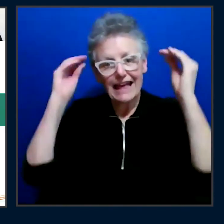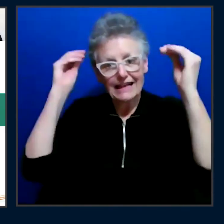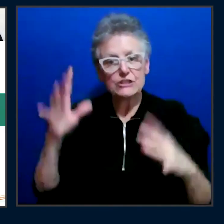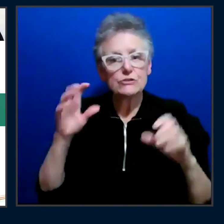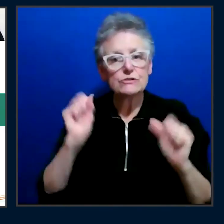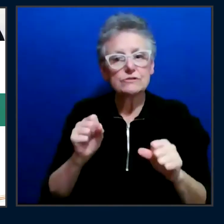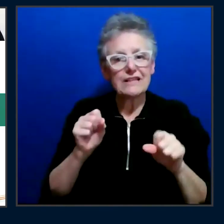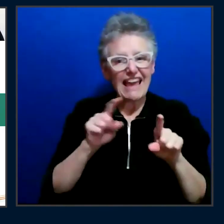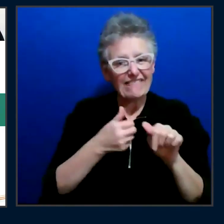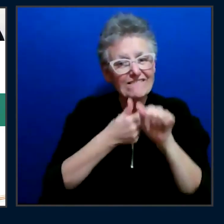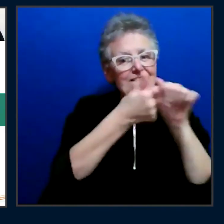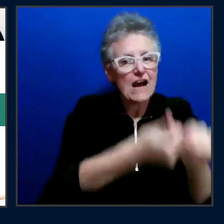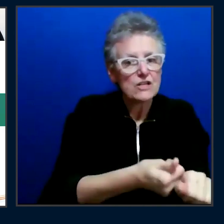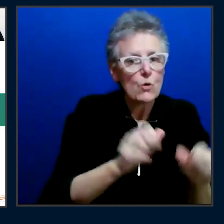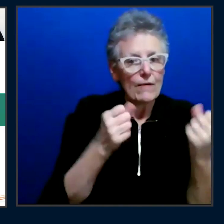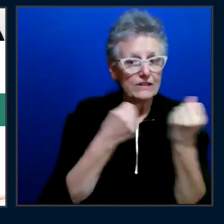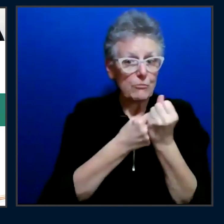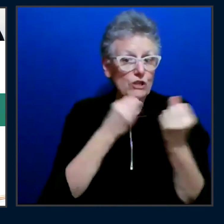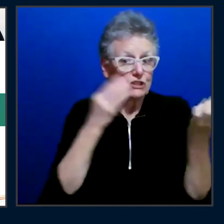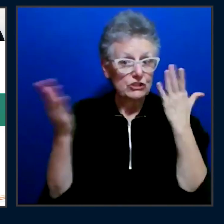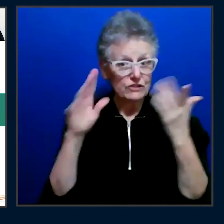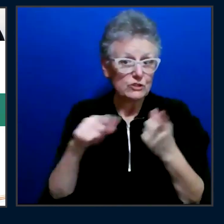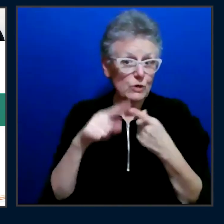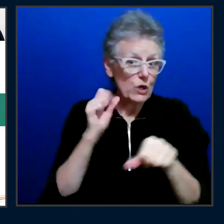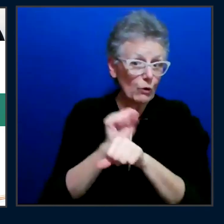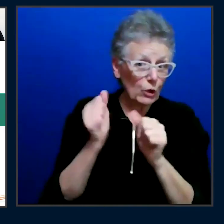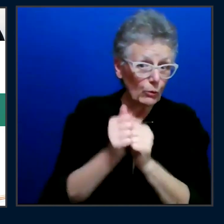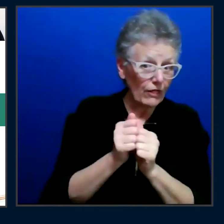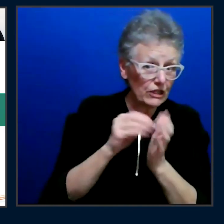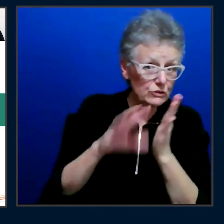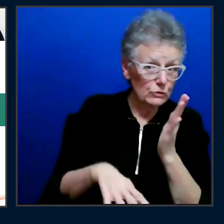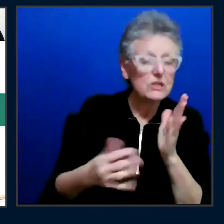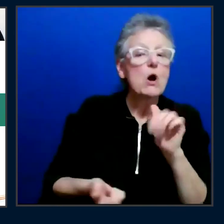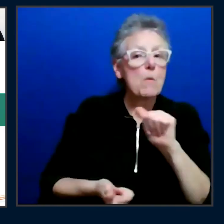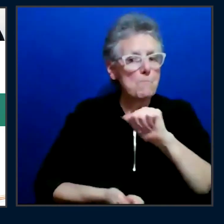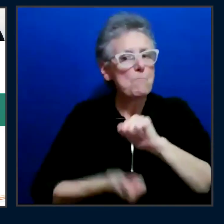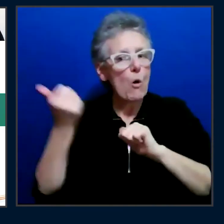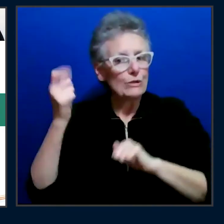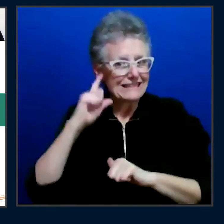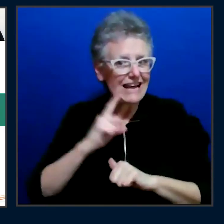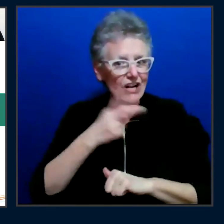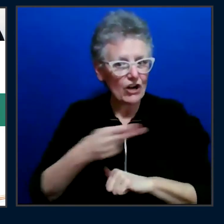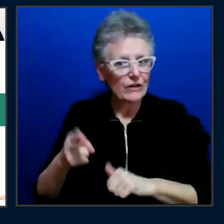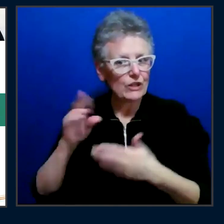aligning their supports and services with as we work with students. And while most deaf